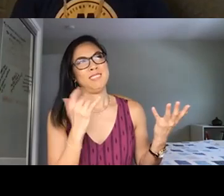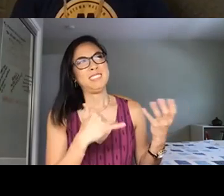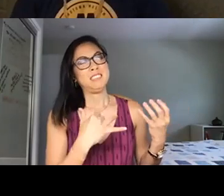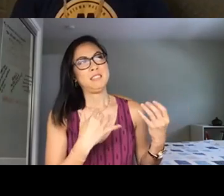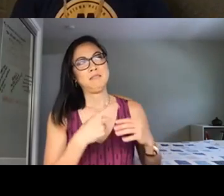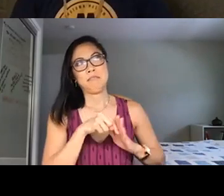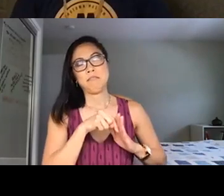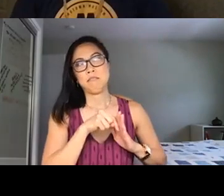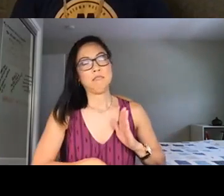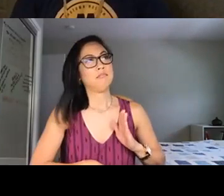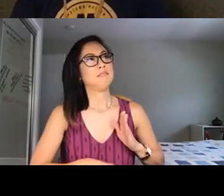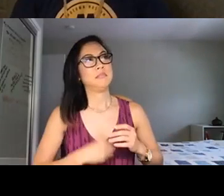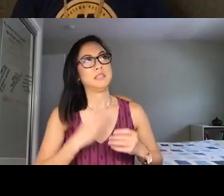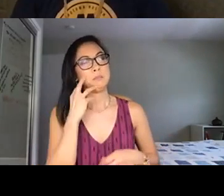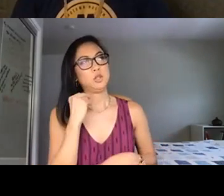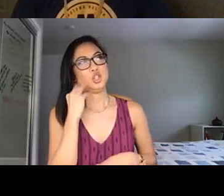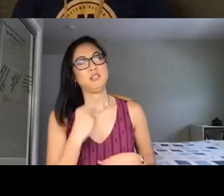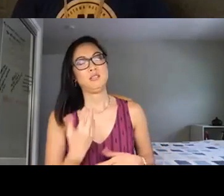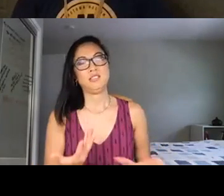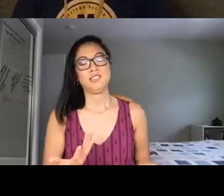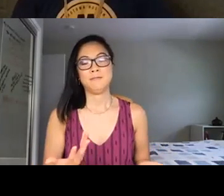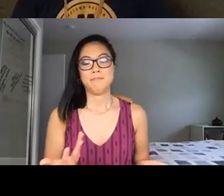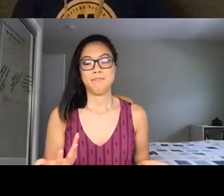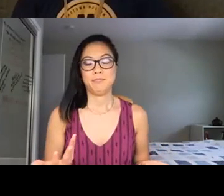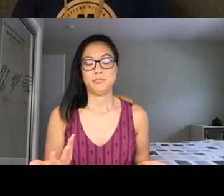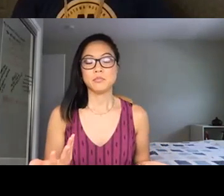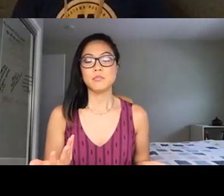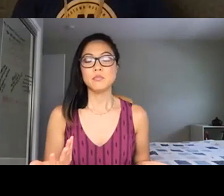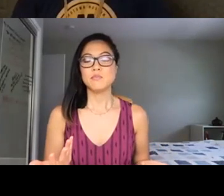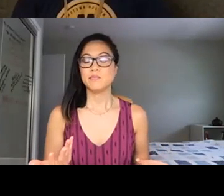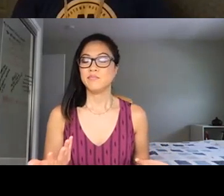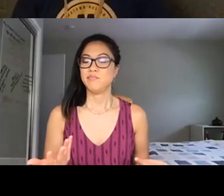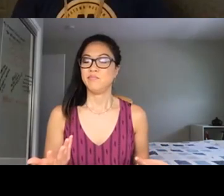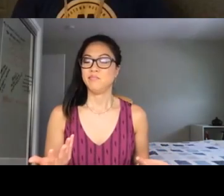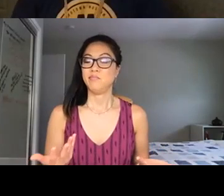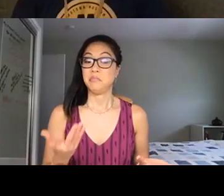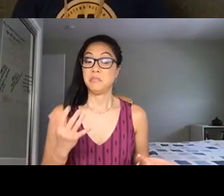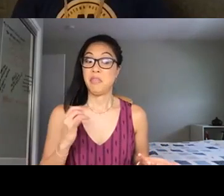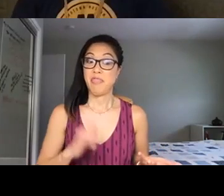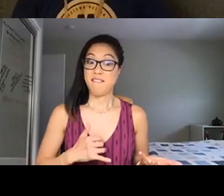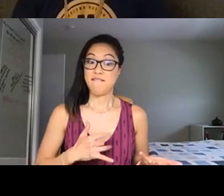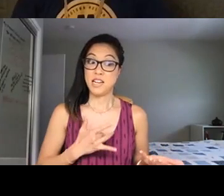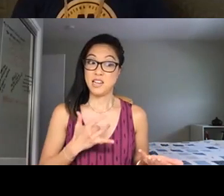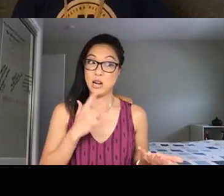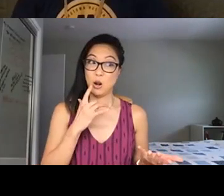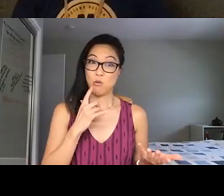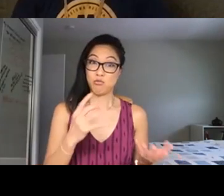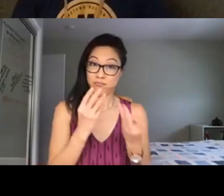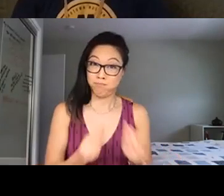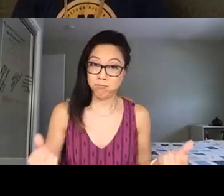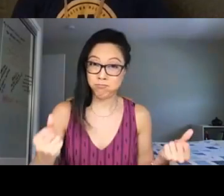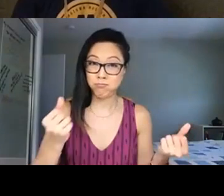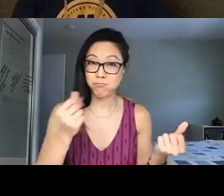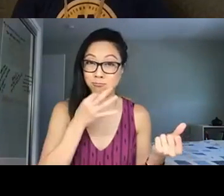something that I think is going to be going away for a while.